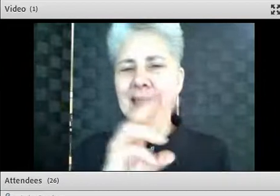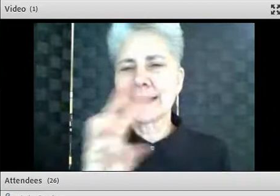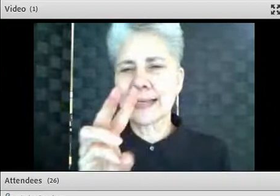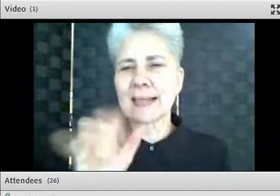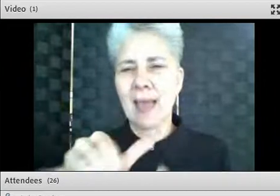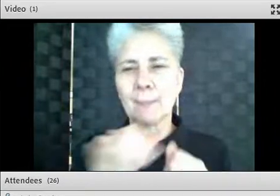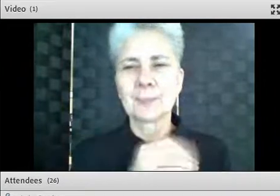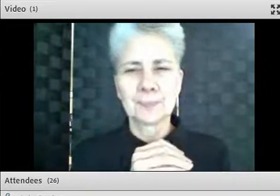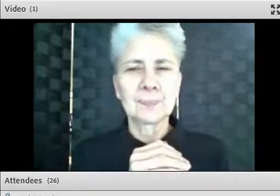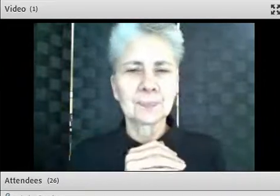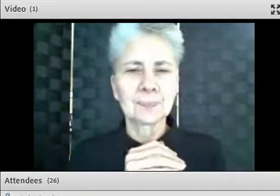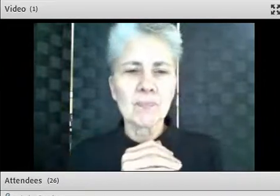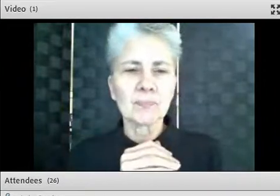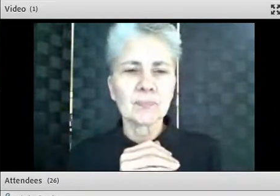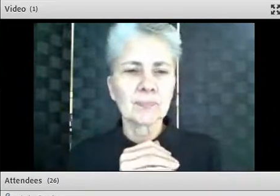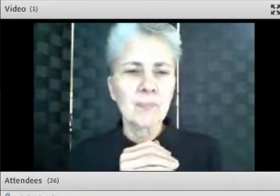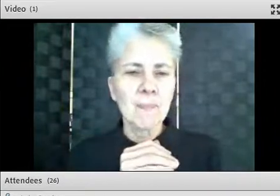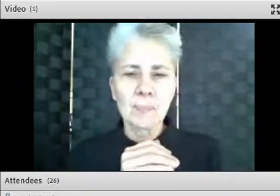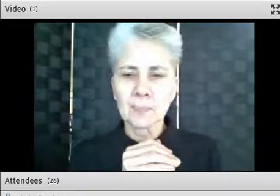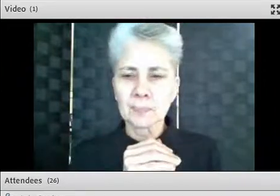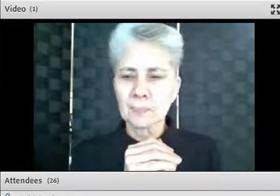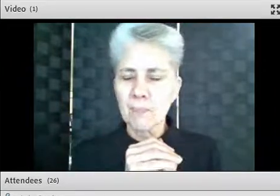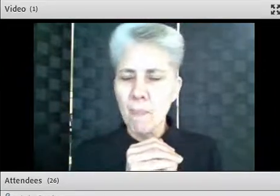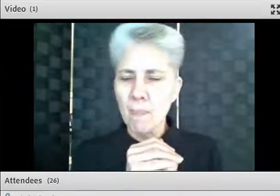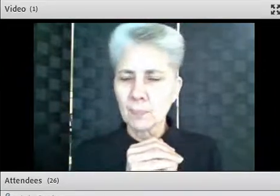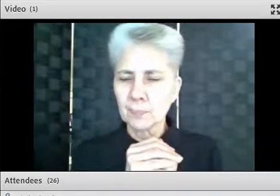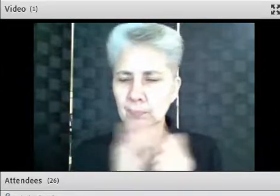Yeah. Okay.